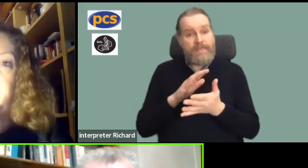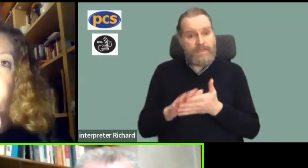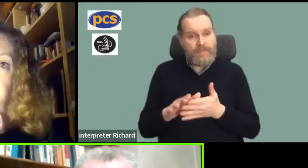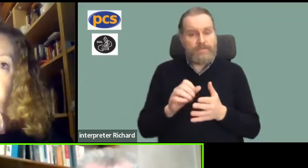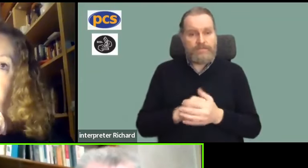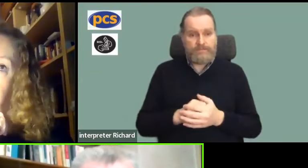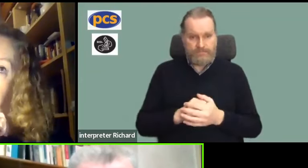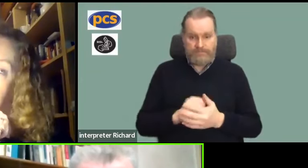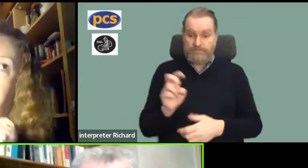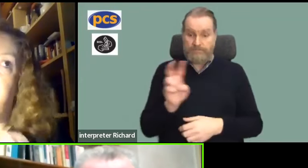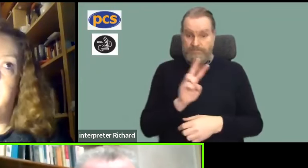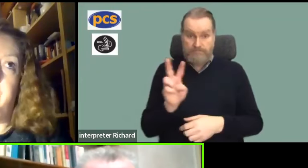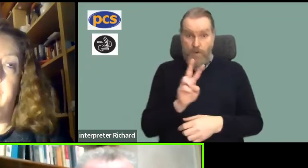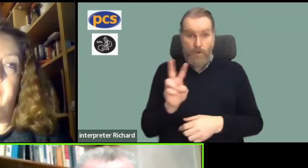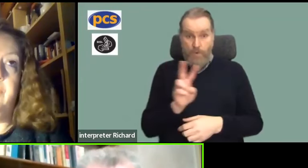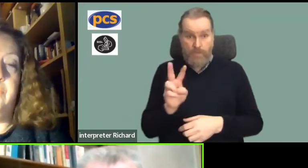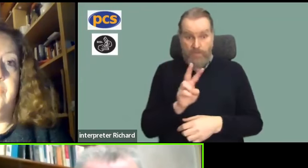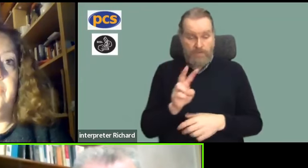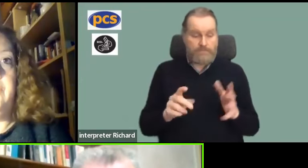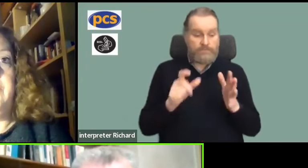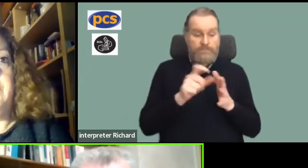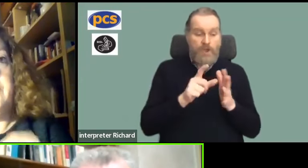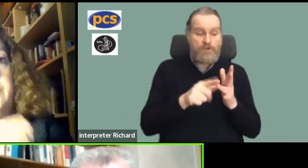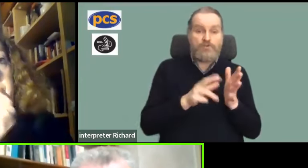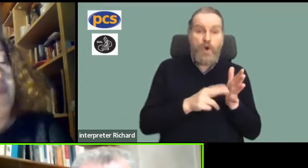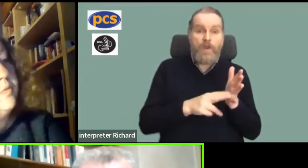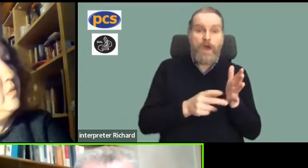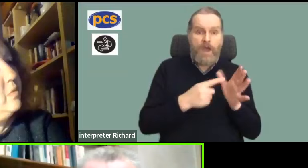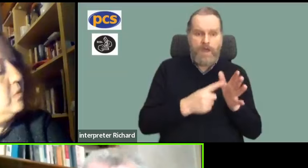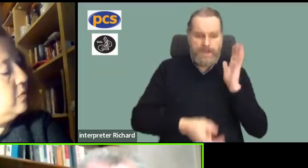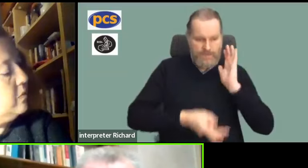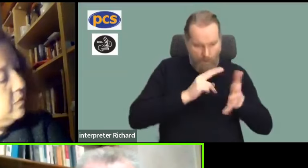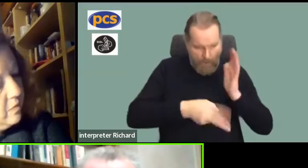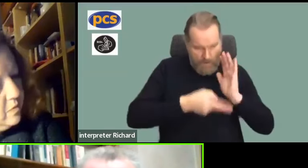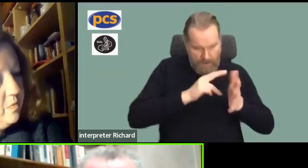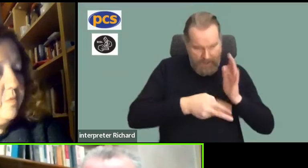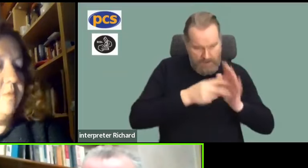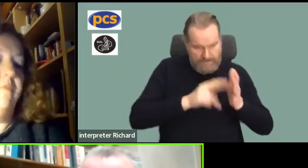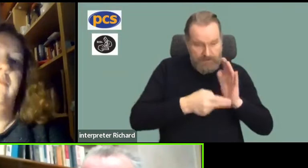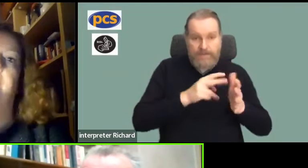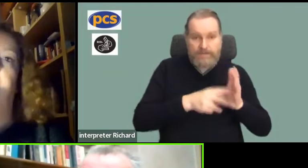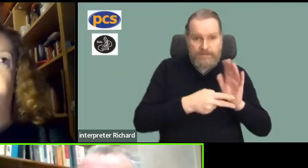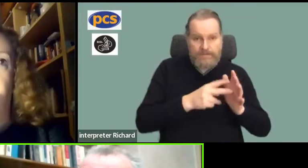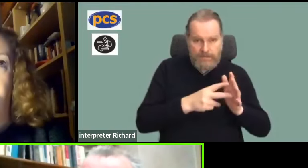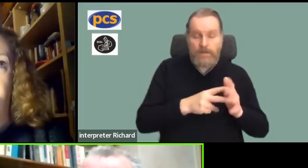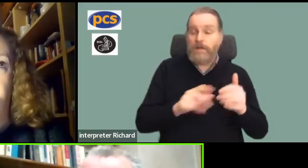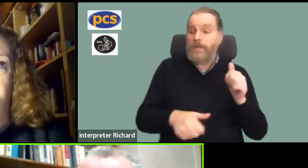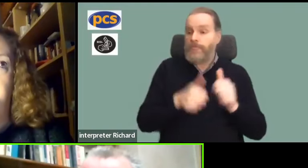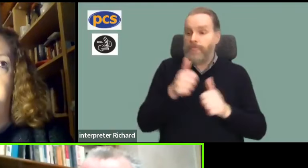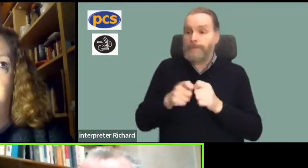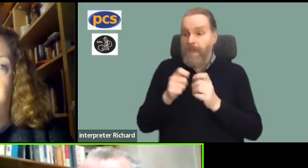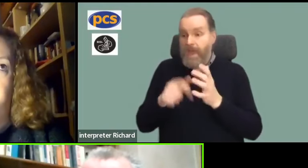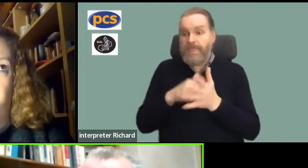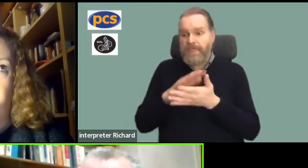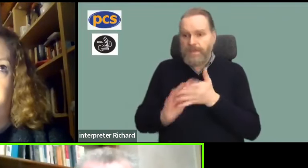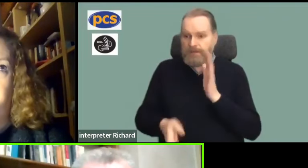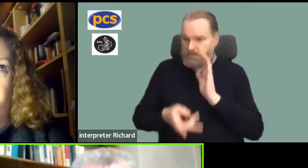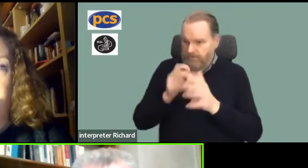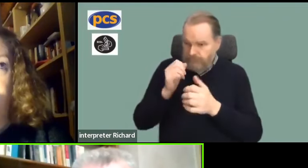because , because Donna is going , because Donna is going on strike because Donna is going on strike. Beth is Beth is organizing a 100 or so members in the Rpa members in the Rpa.